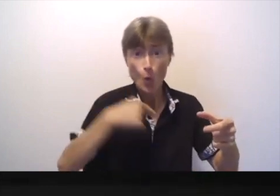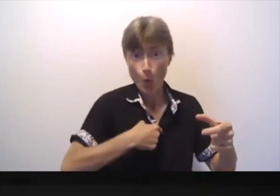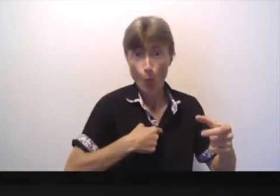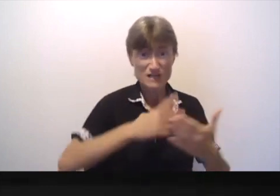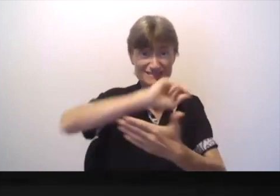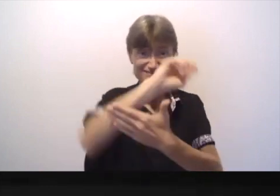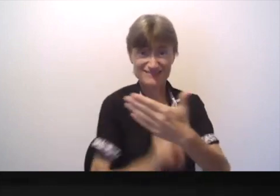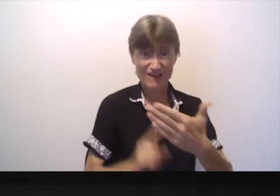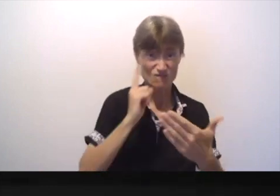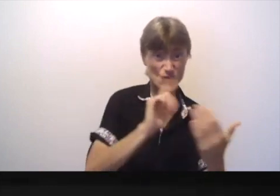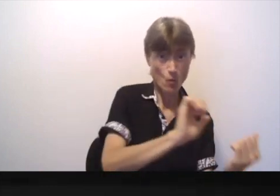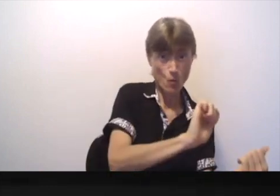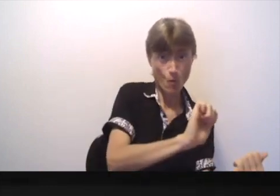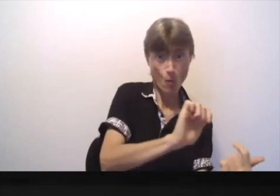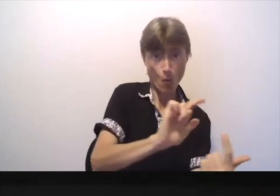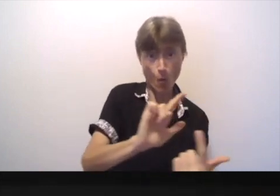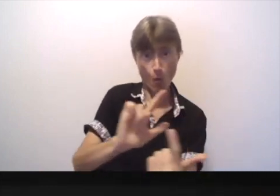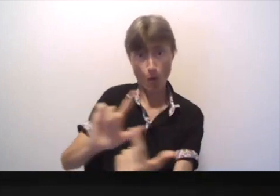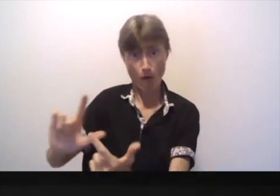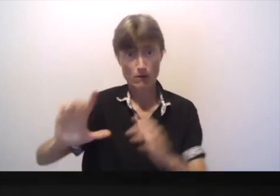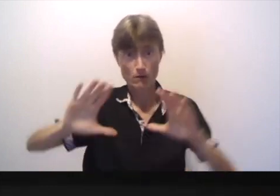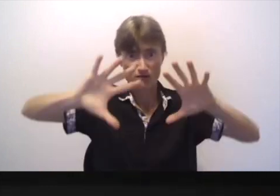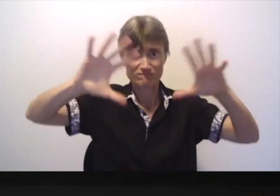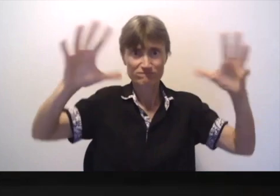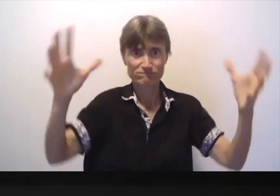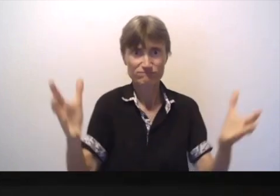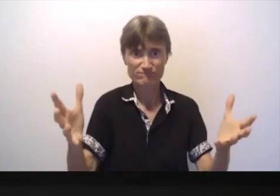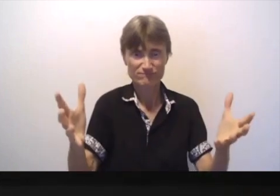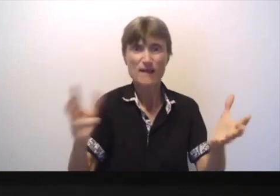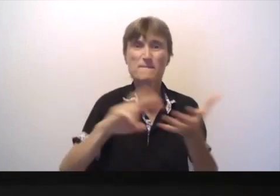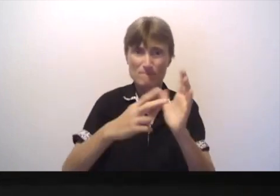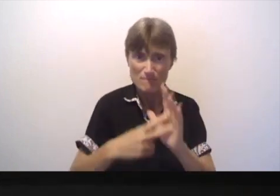um should also be designed and co-designed on that premise